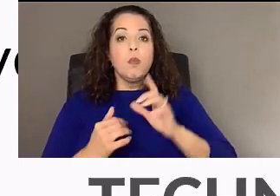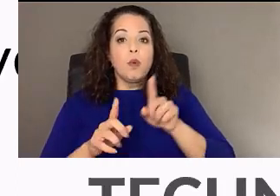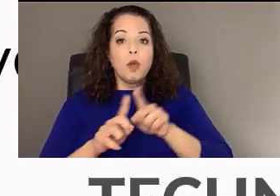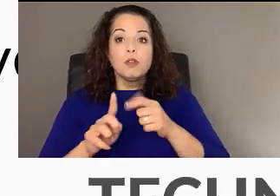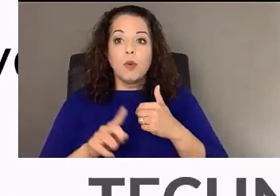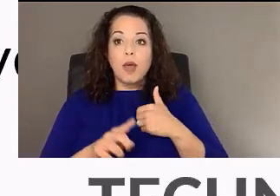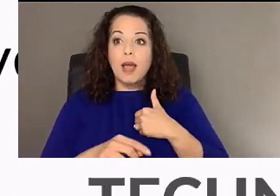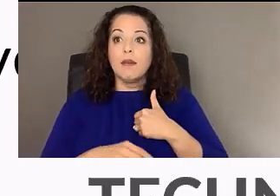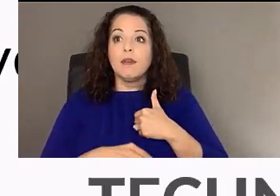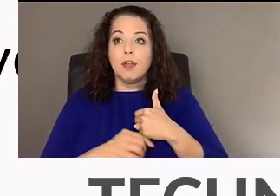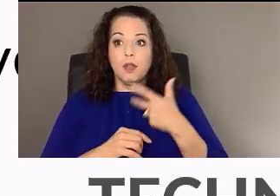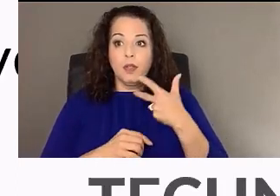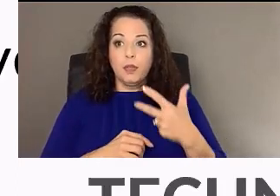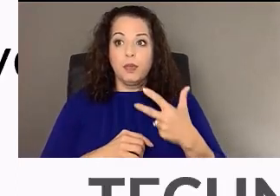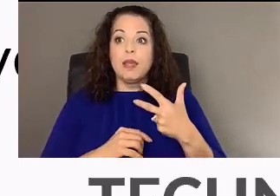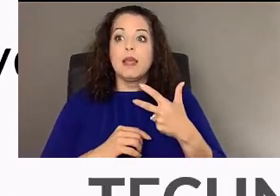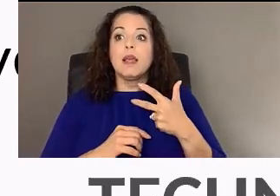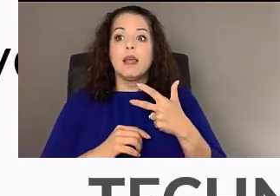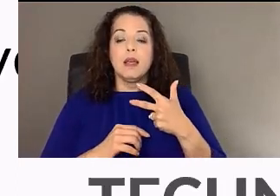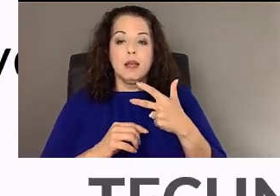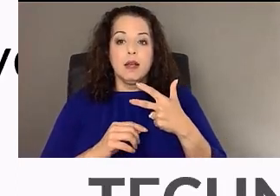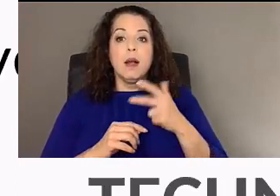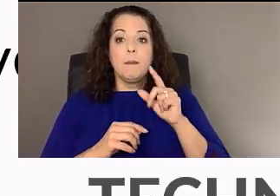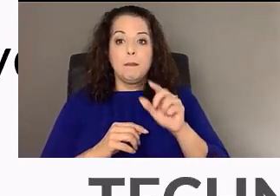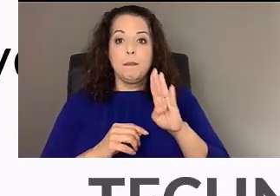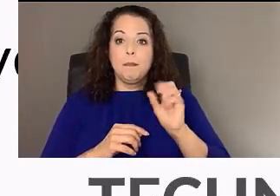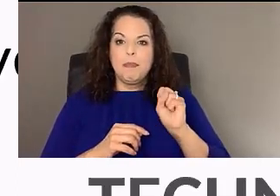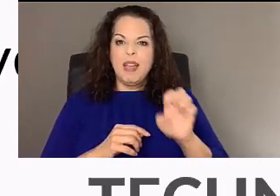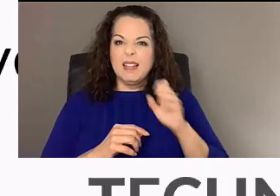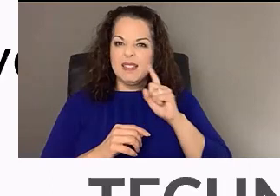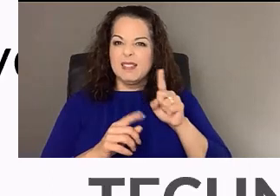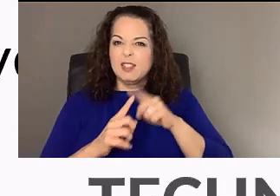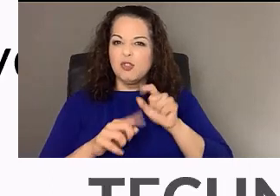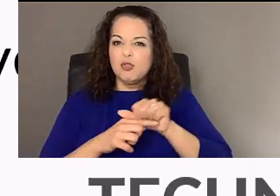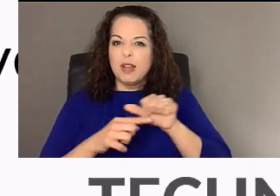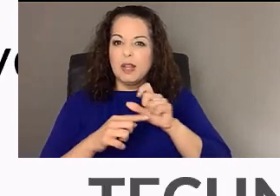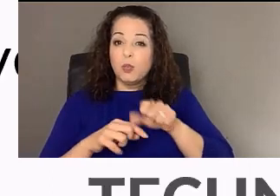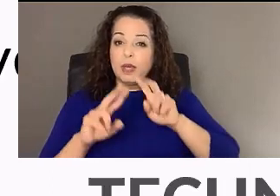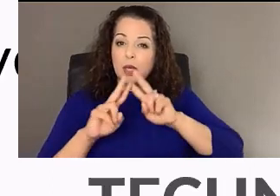program that we take a look at, and I can go into further in future slides,